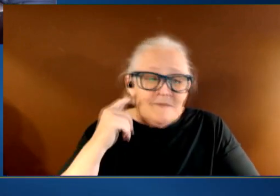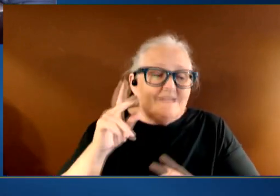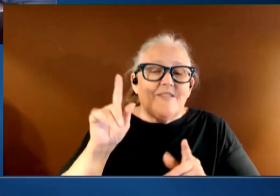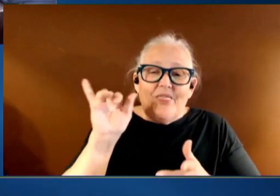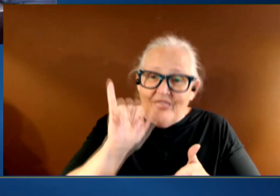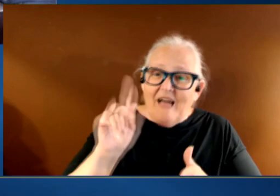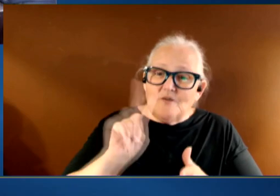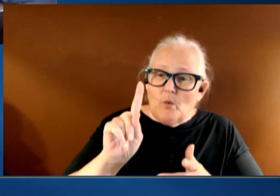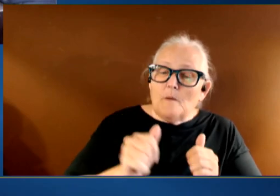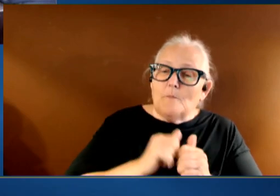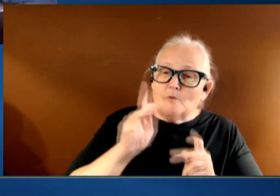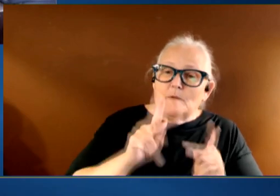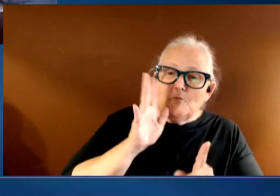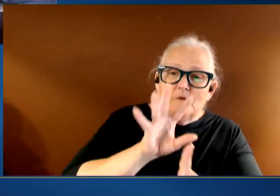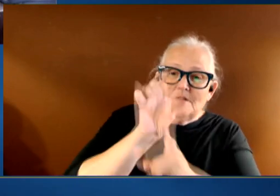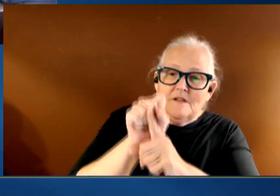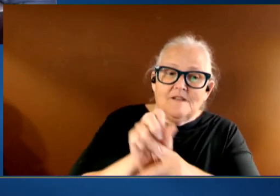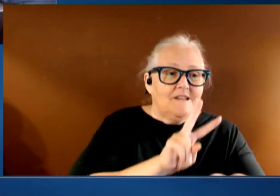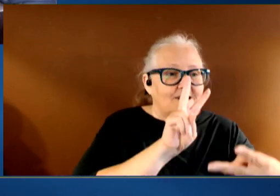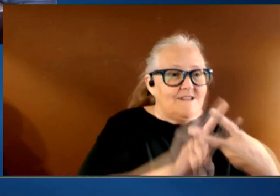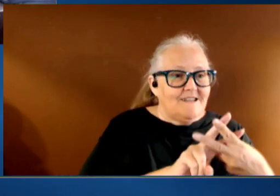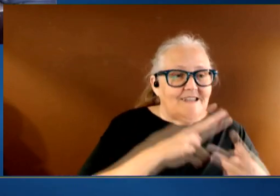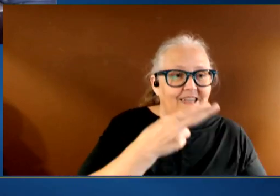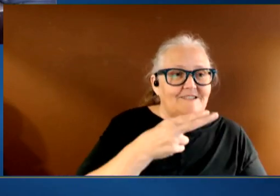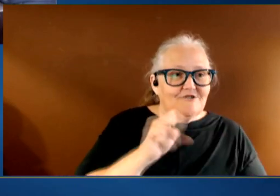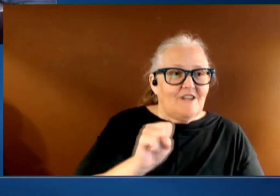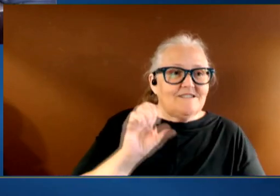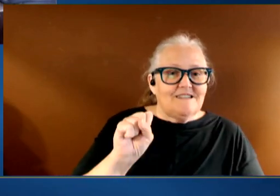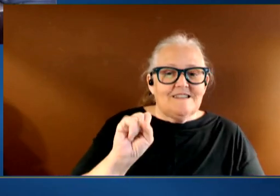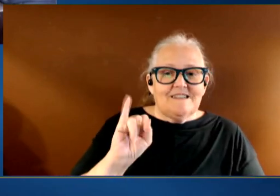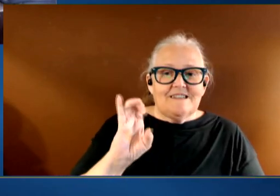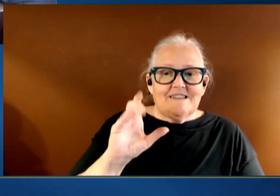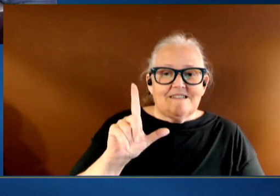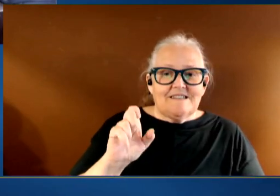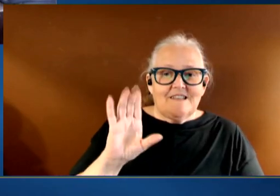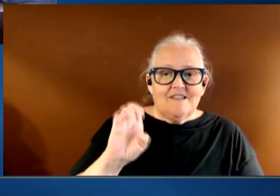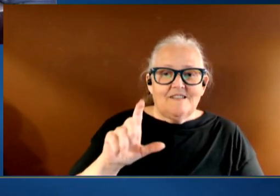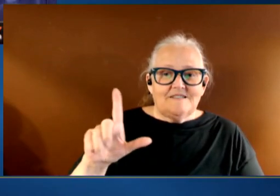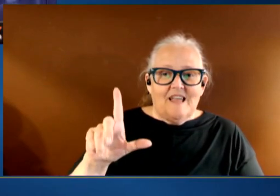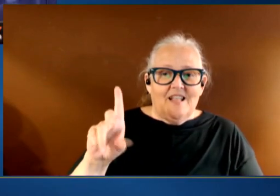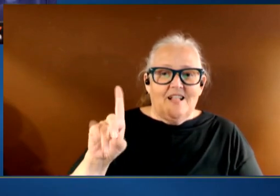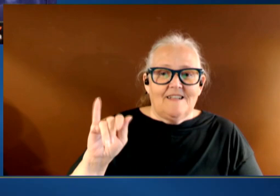Kamal Menghrajani: Hashtag HHS sickle cell disease summit. And Nicole.